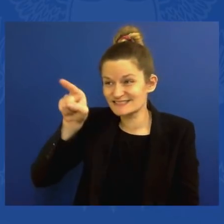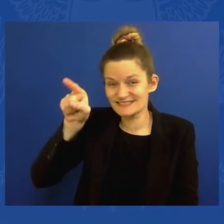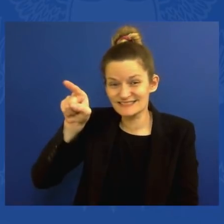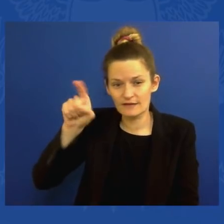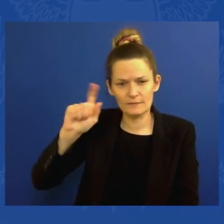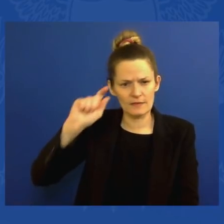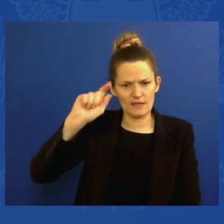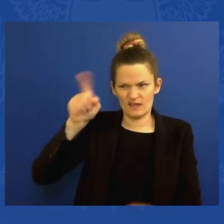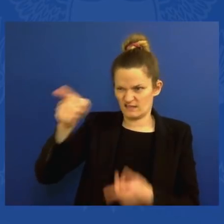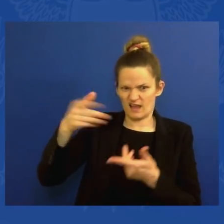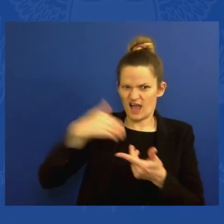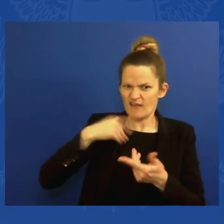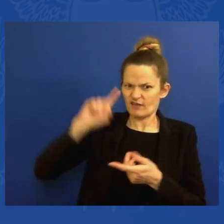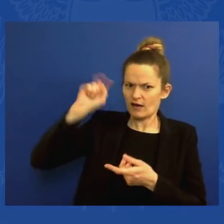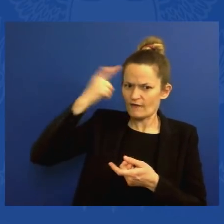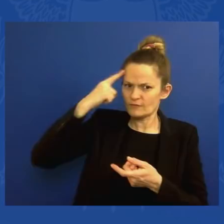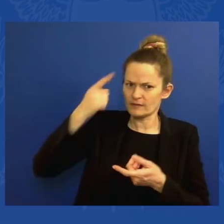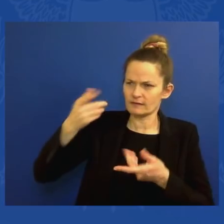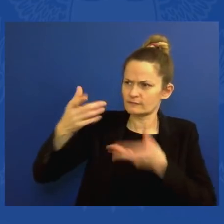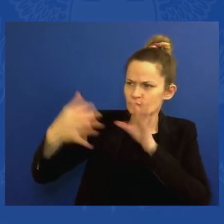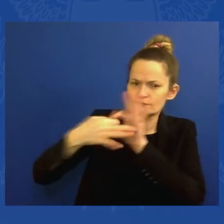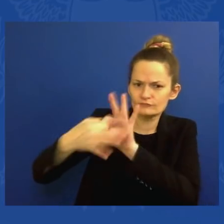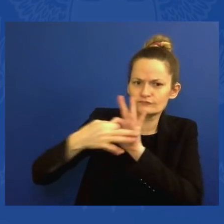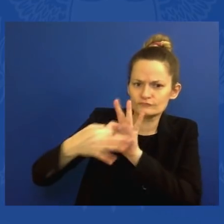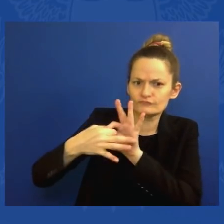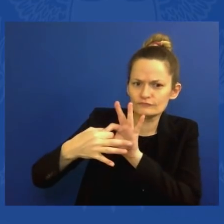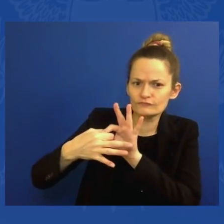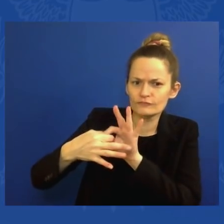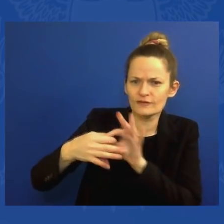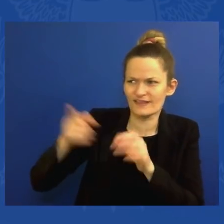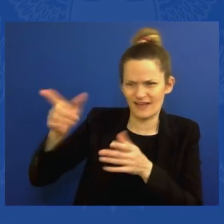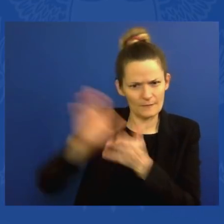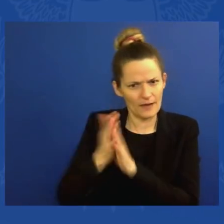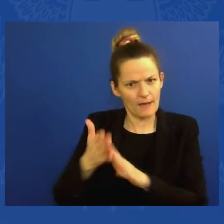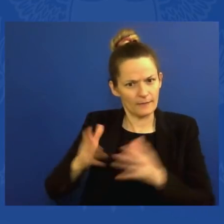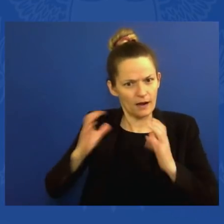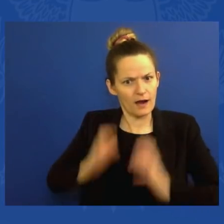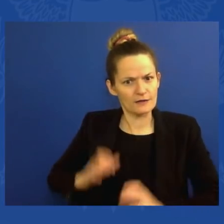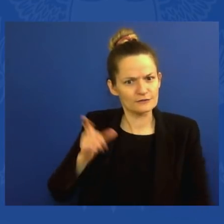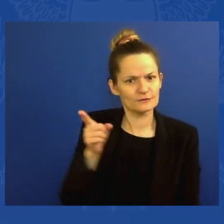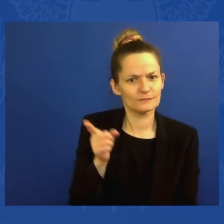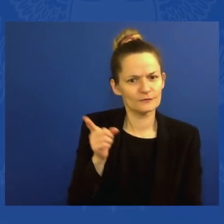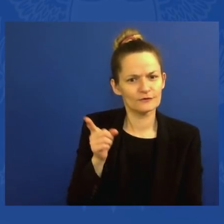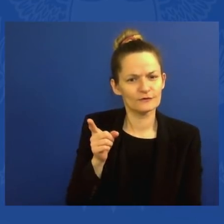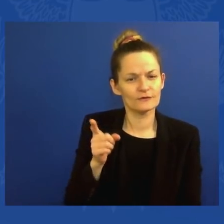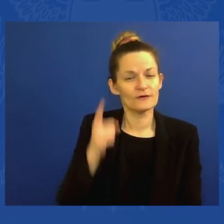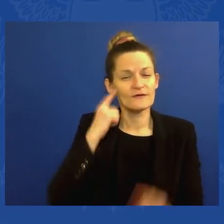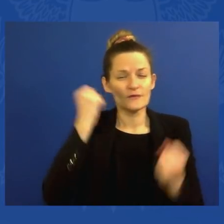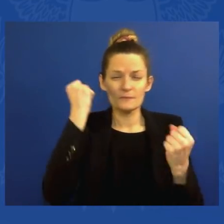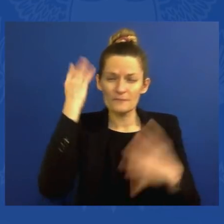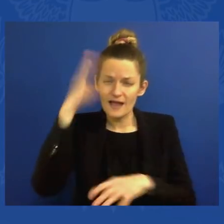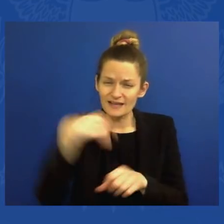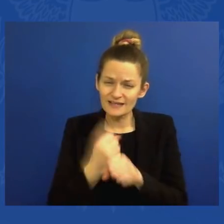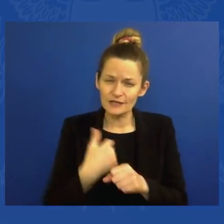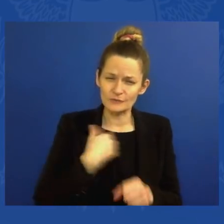support American jobs and American businesses. Every administration says they're going to use that -- that law.